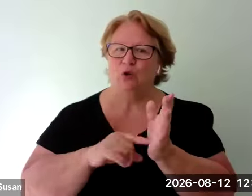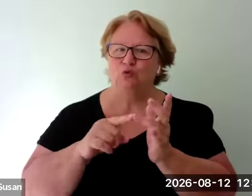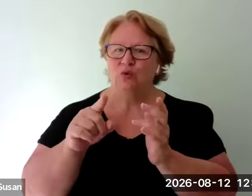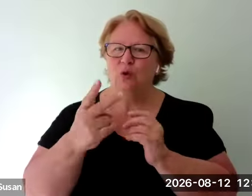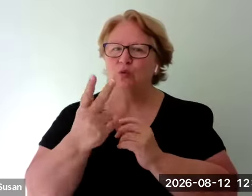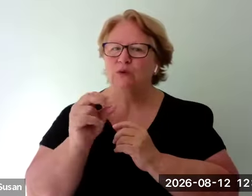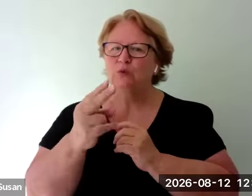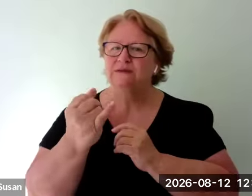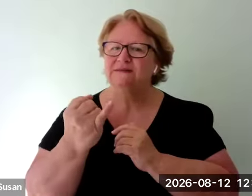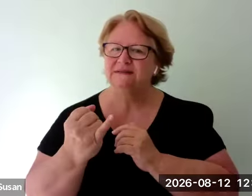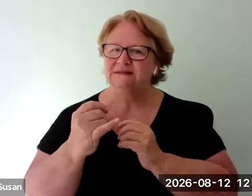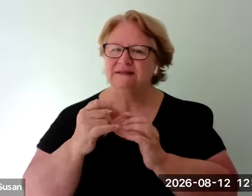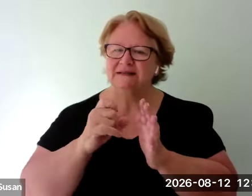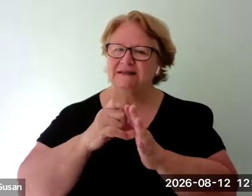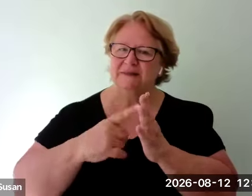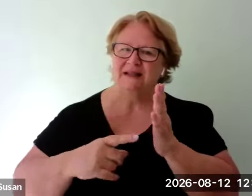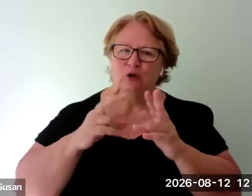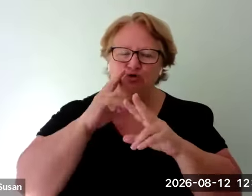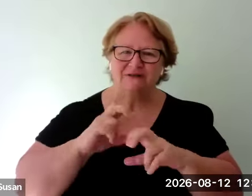Hello, everybody, and welcome to this information session